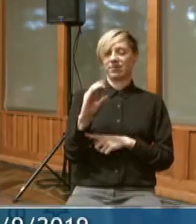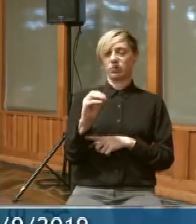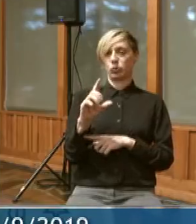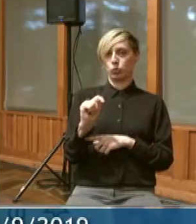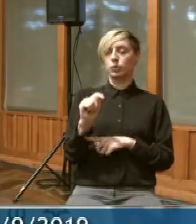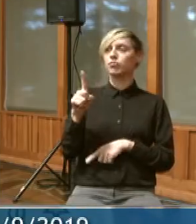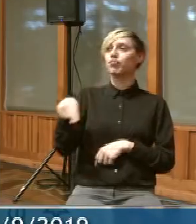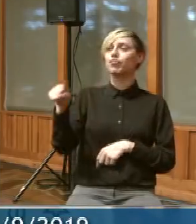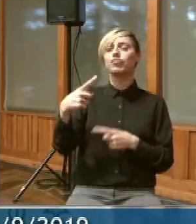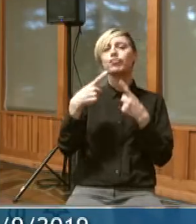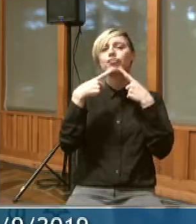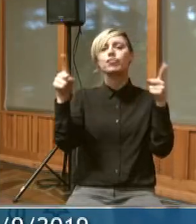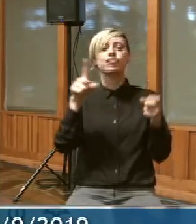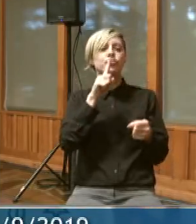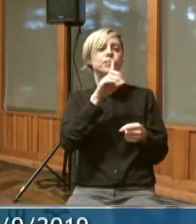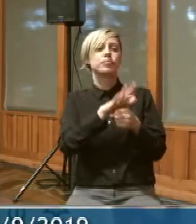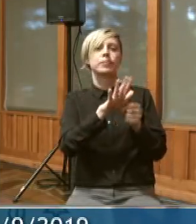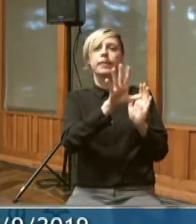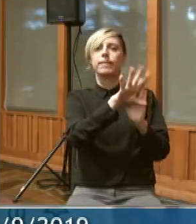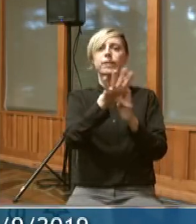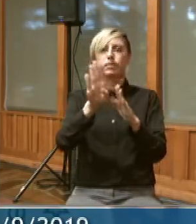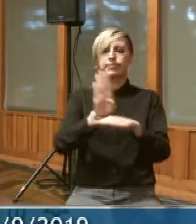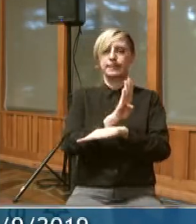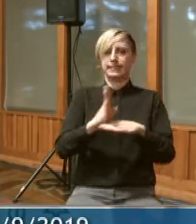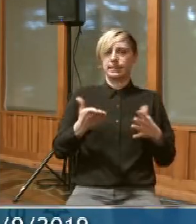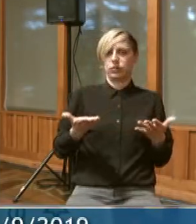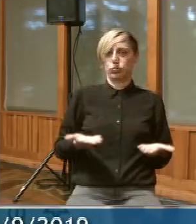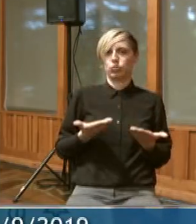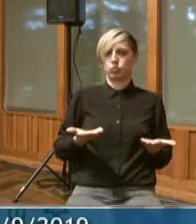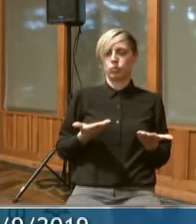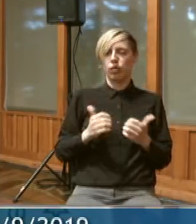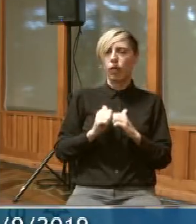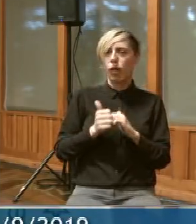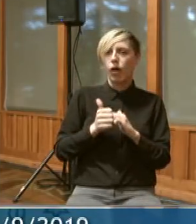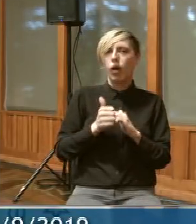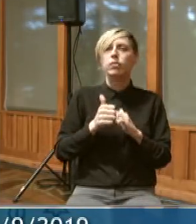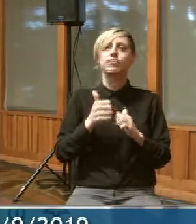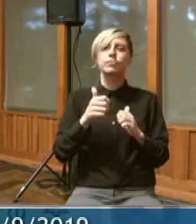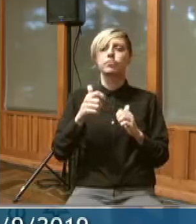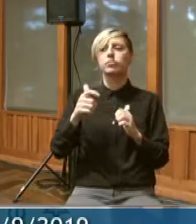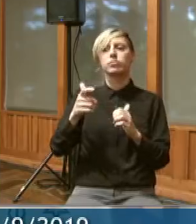LEADERS IN THE MEDIA INDUSTRY. IN OCTOBER OF 2018, CITY COUNCIL REAFFIRMED YOUR COMMITMENT TO